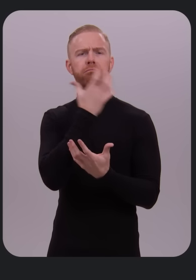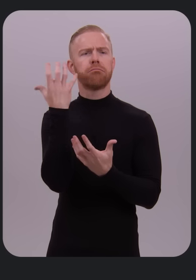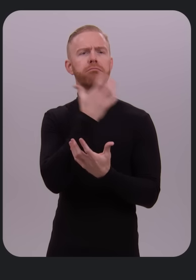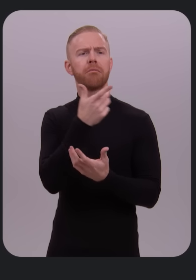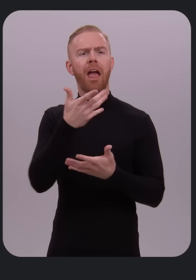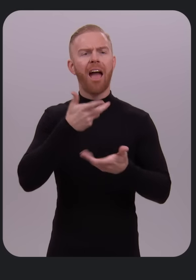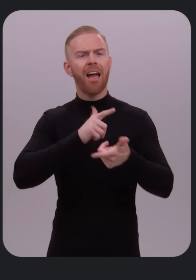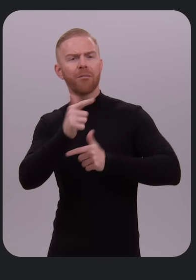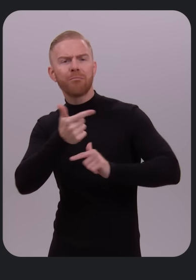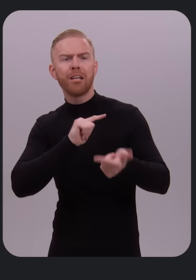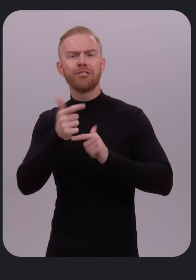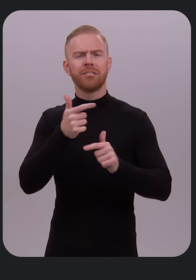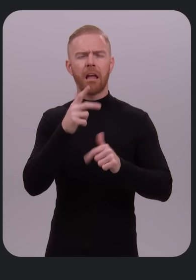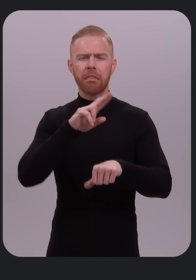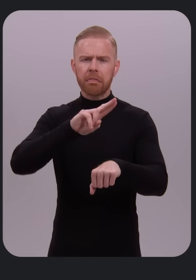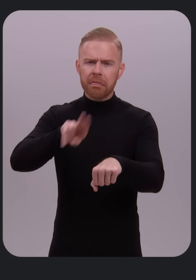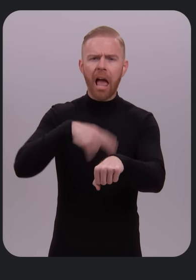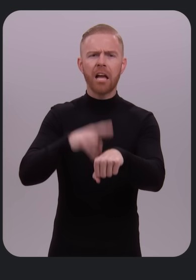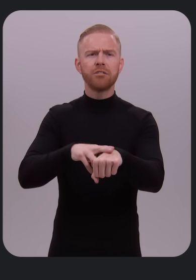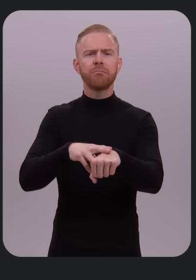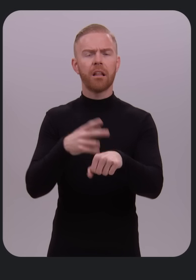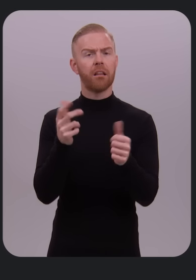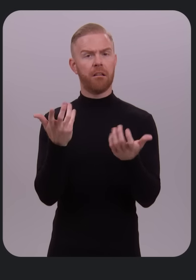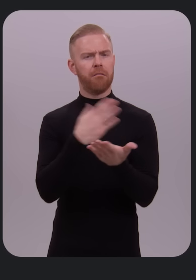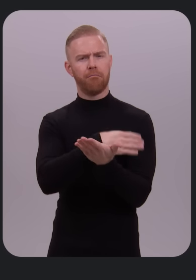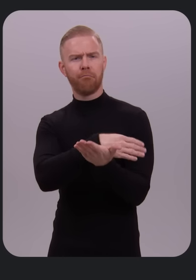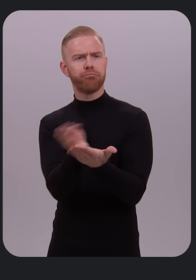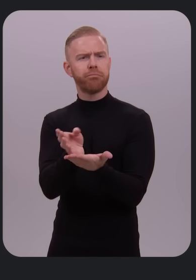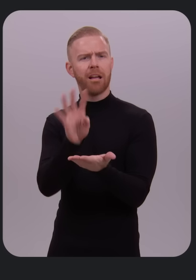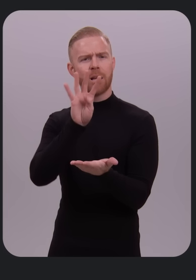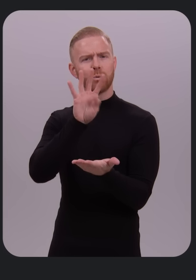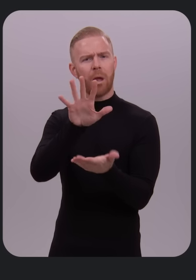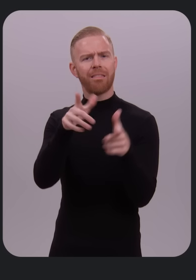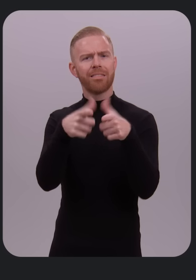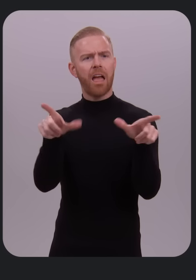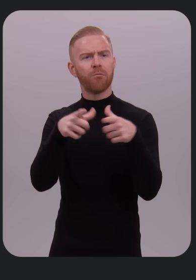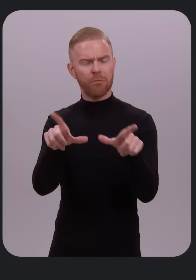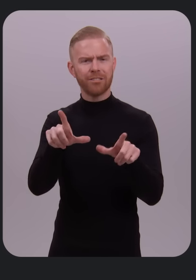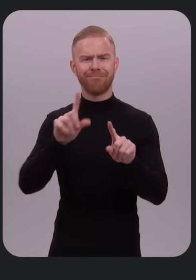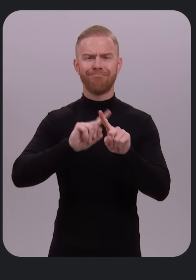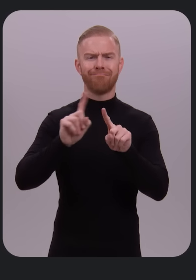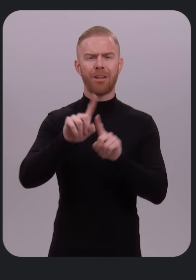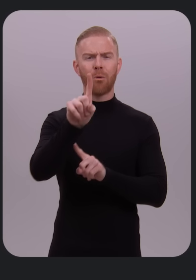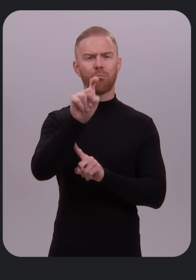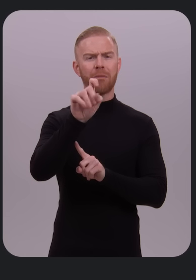the conversations are, and it works in over 45 languages, more than 150 countries.